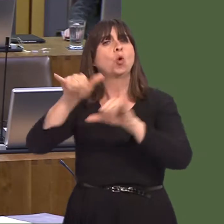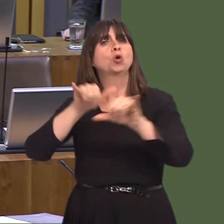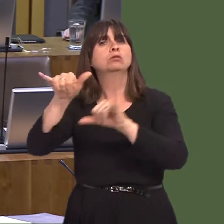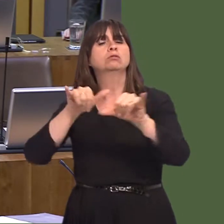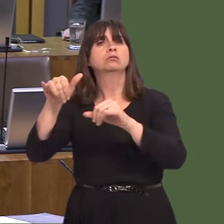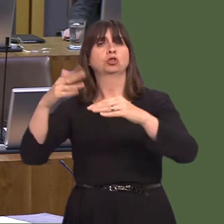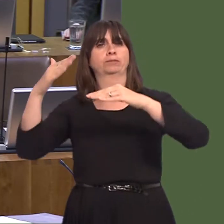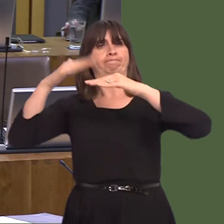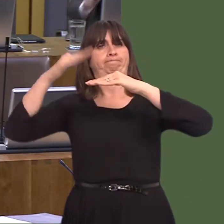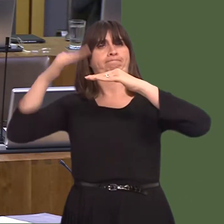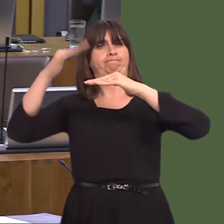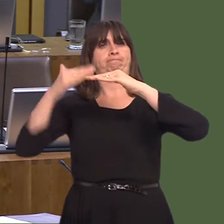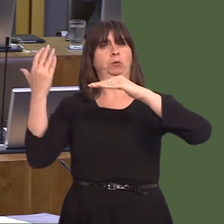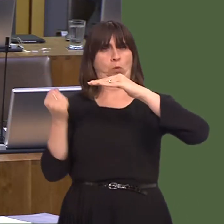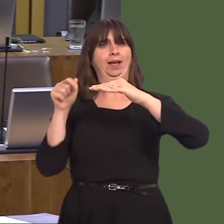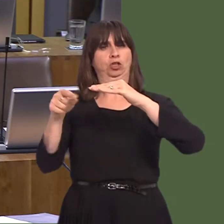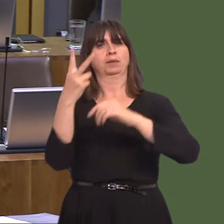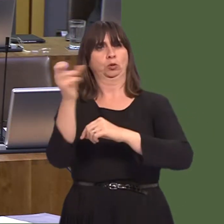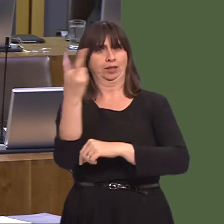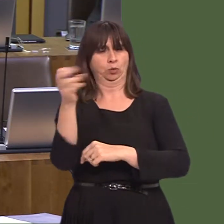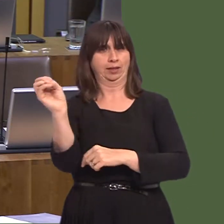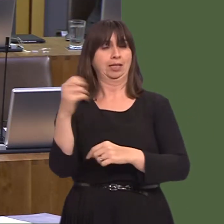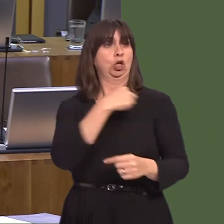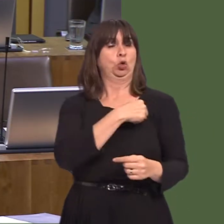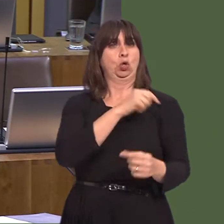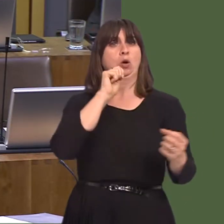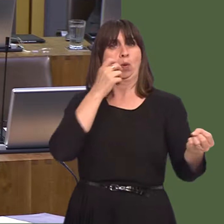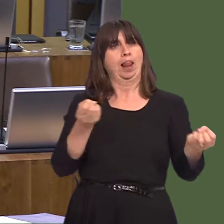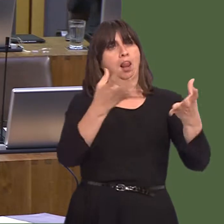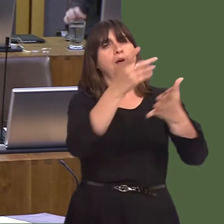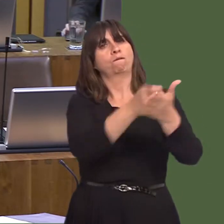Now, the unions will be taking this proposal to ballot and we understand the unions will